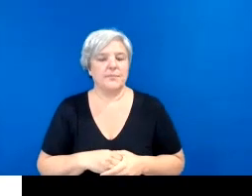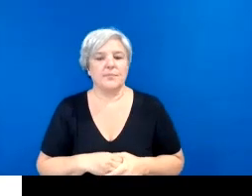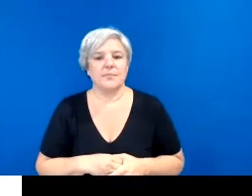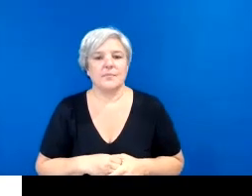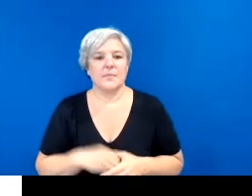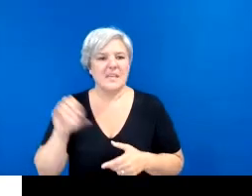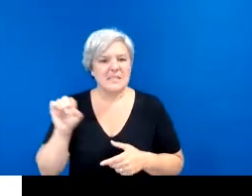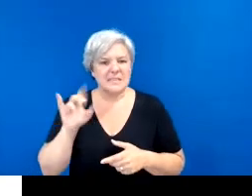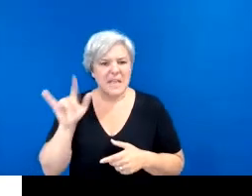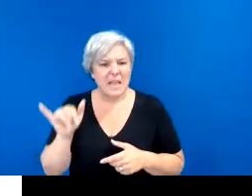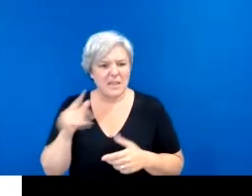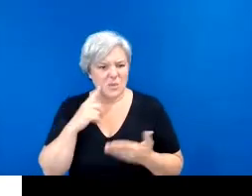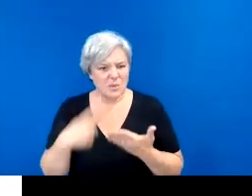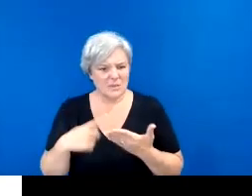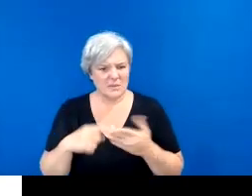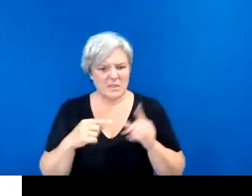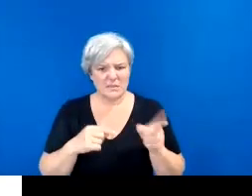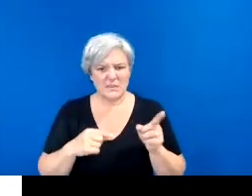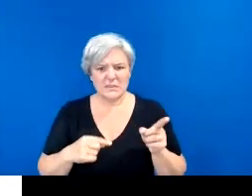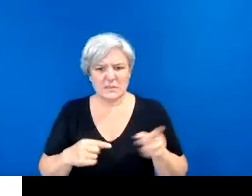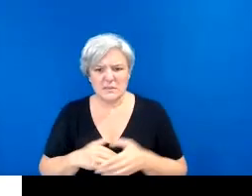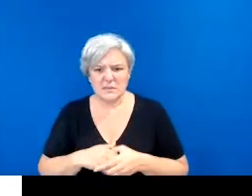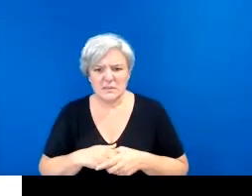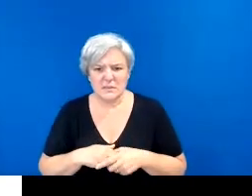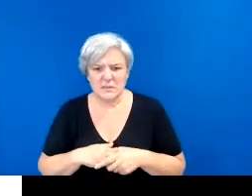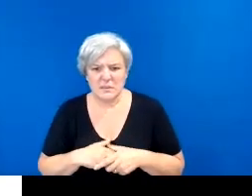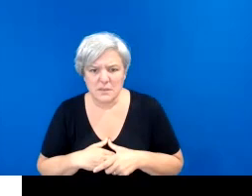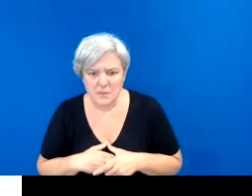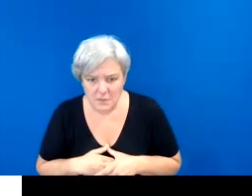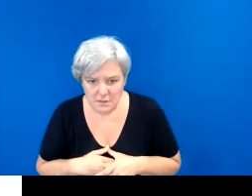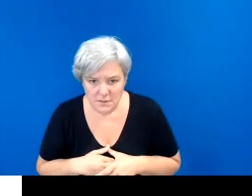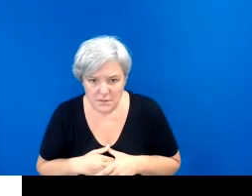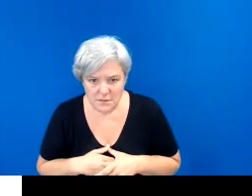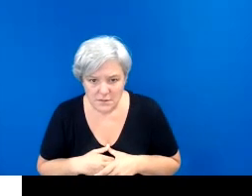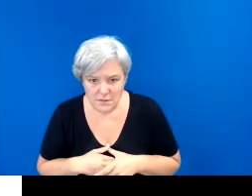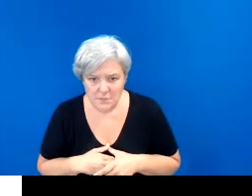Do you want to talk a little bit about this one.